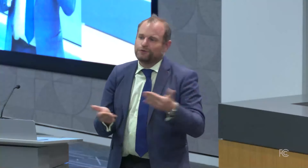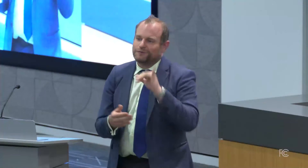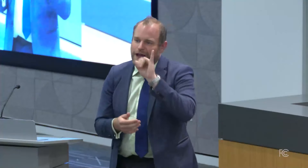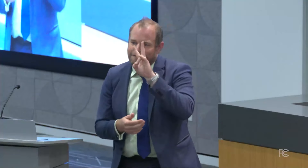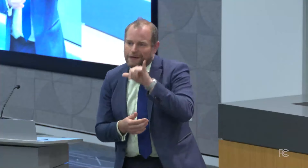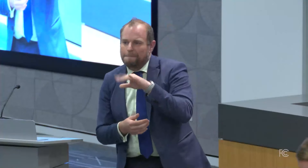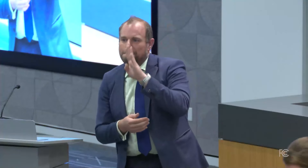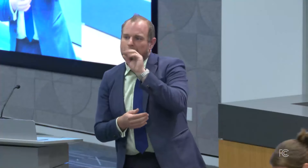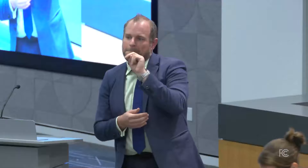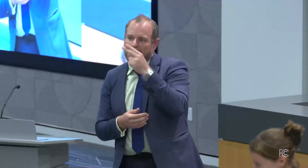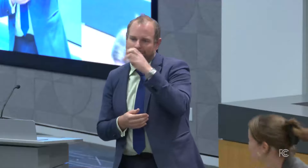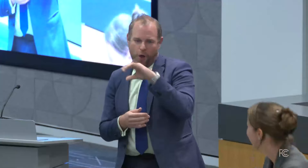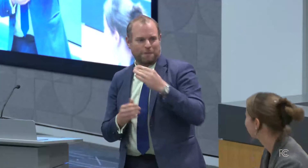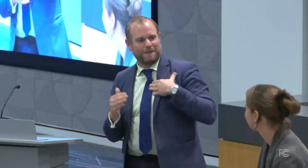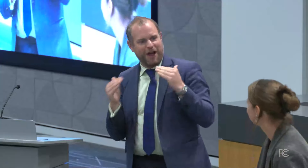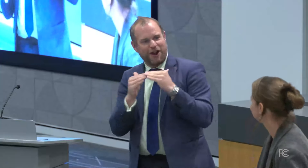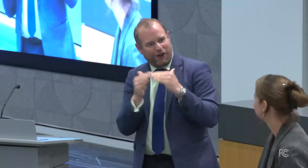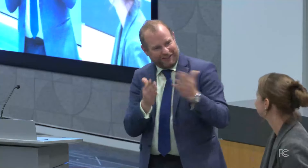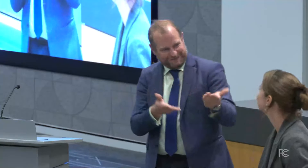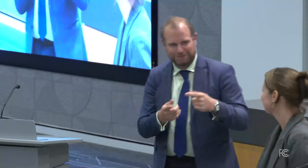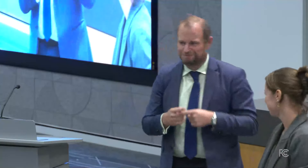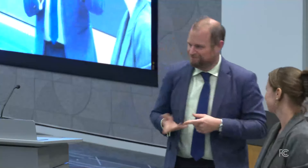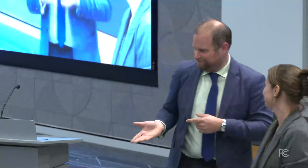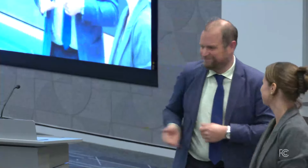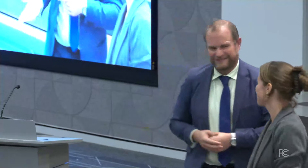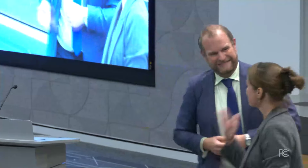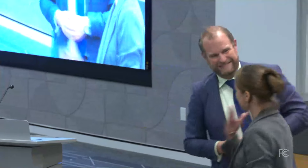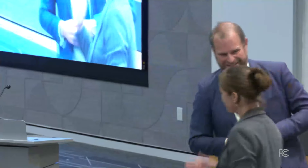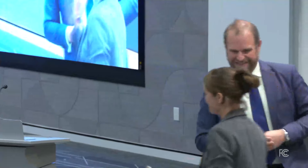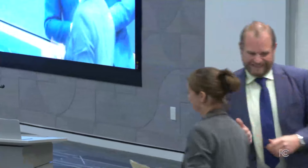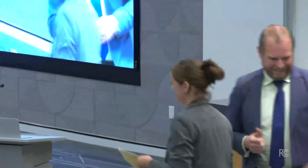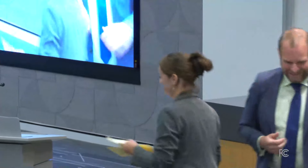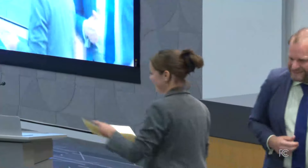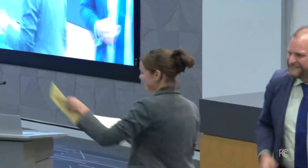HIRED ME TO ACTUALLY START THE DIRECT VIDEO CALLINGING HERE AT THE FEDERAL COMMUNICATIONS COMMISSION.